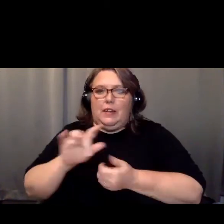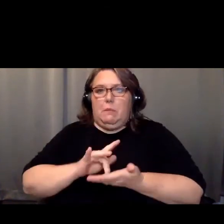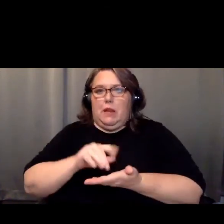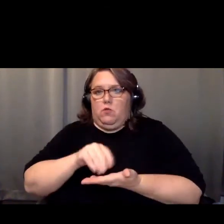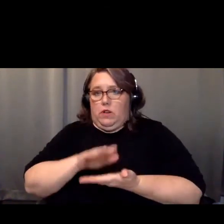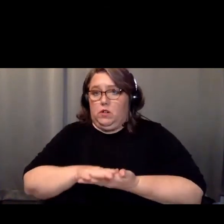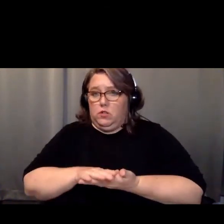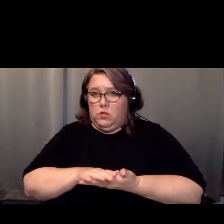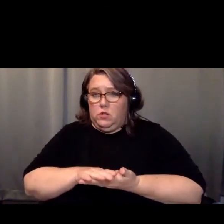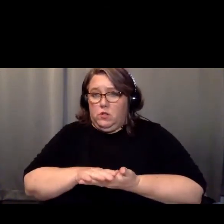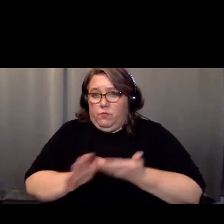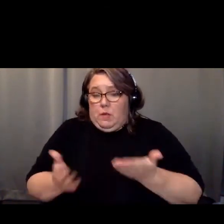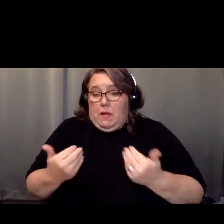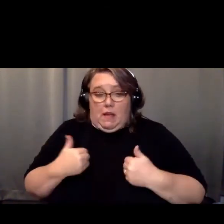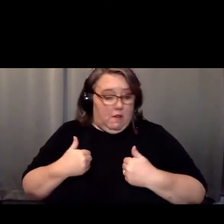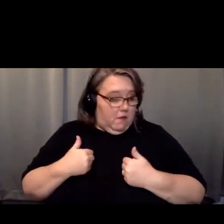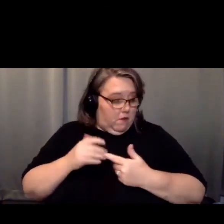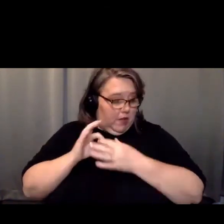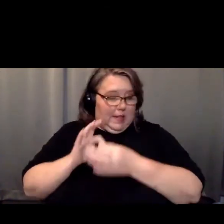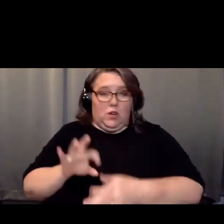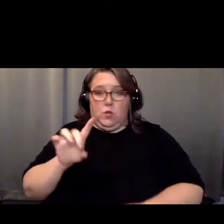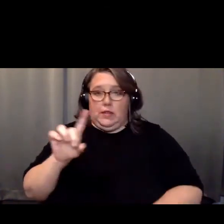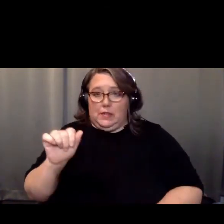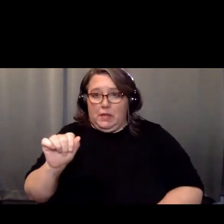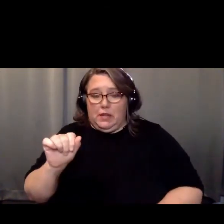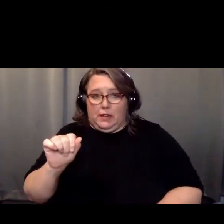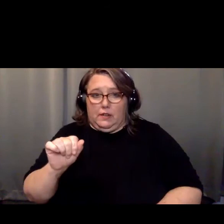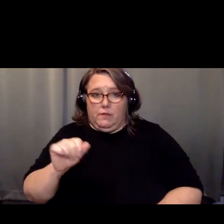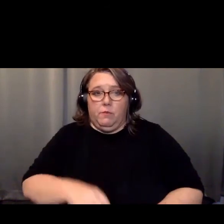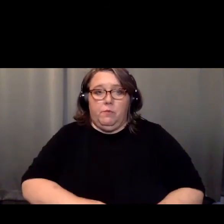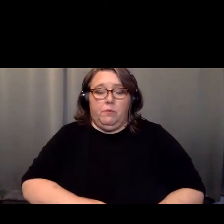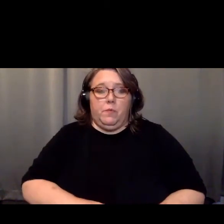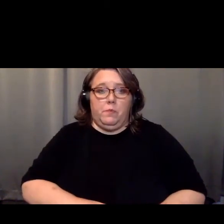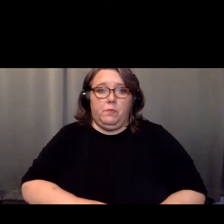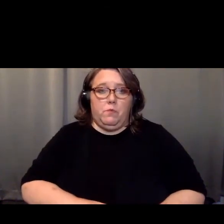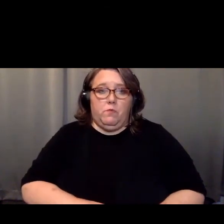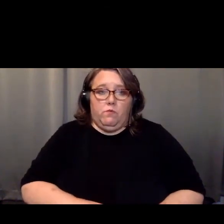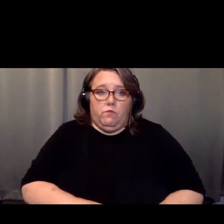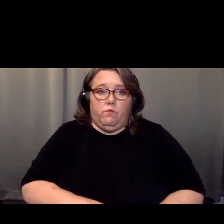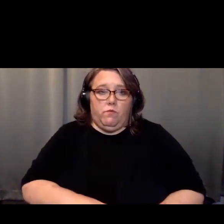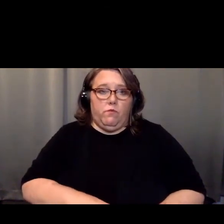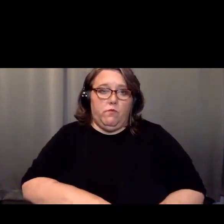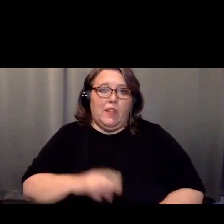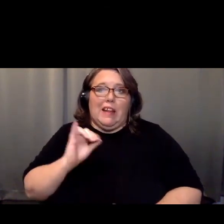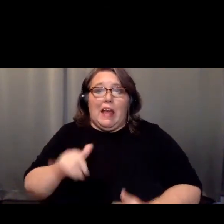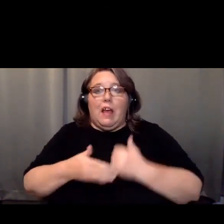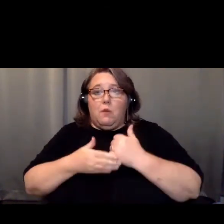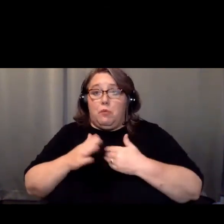that they might have that are related to their disability or disabilities, so that helps expedite that process, okay?